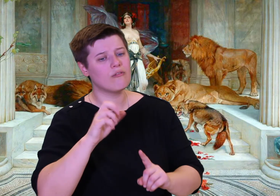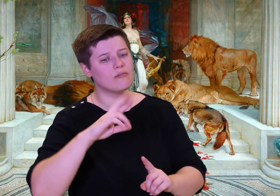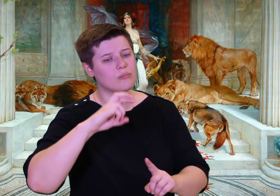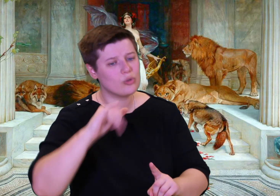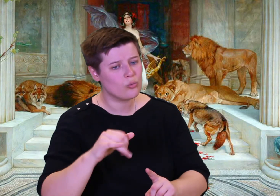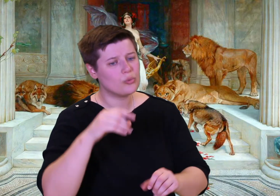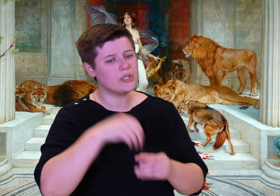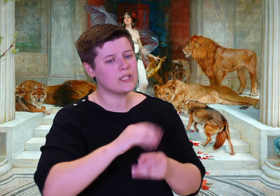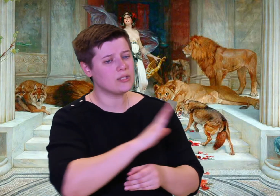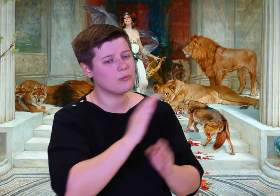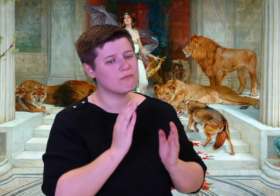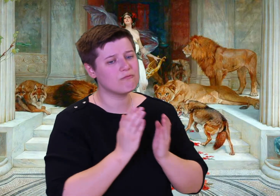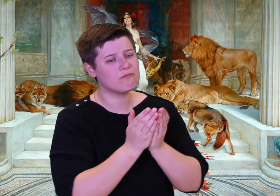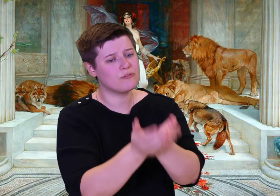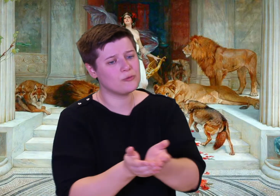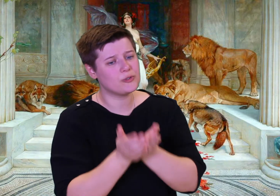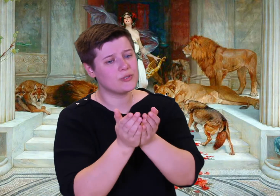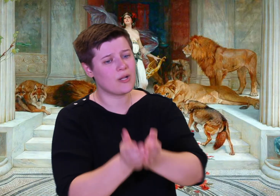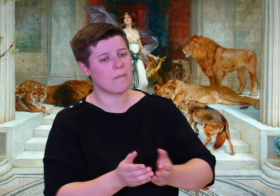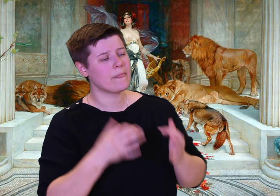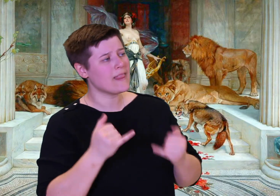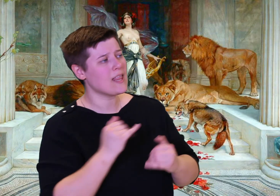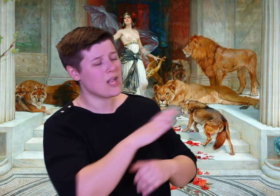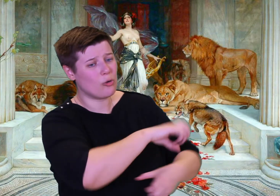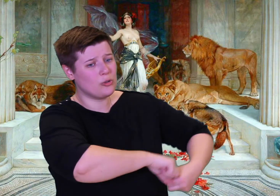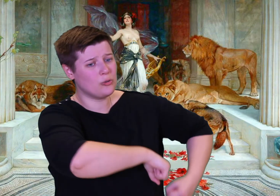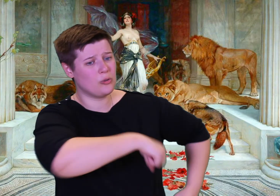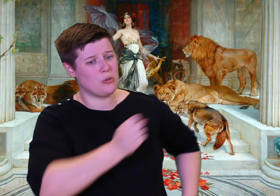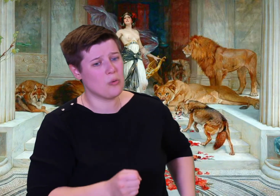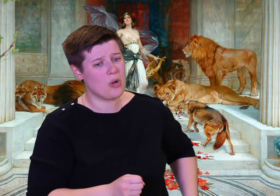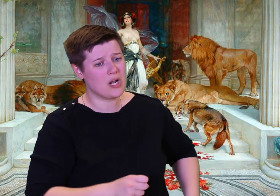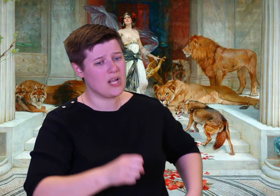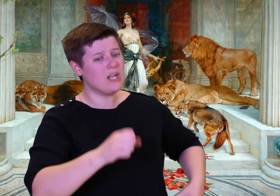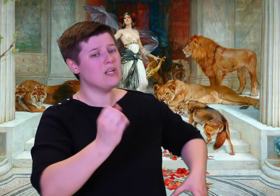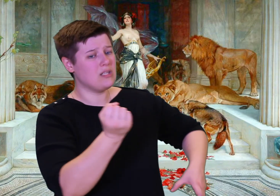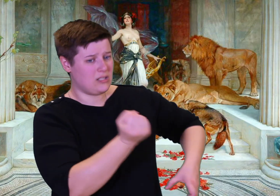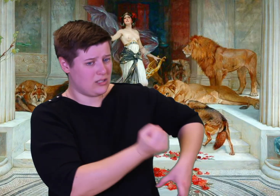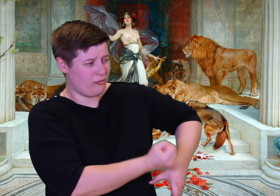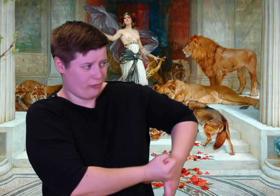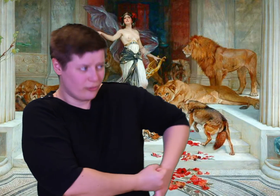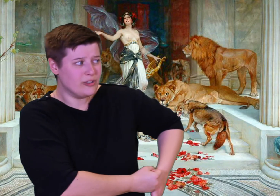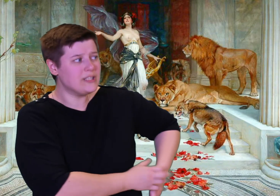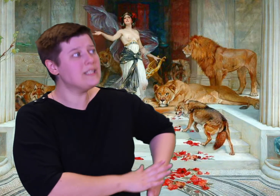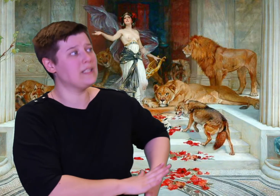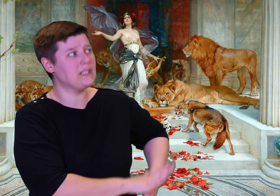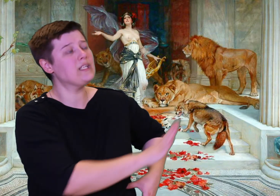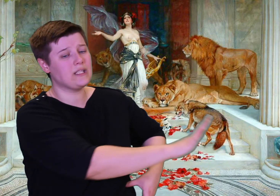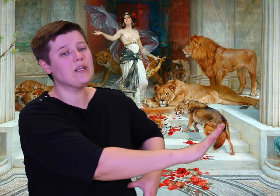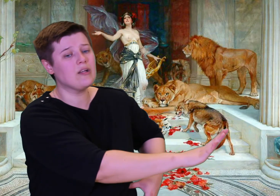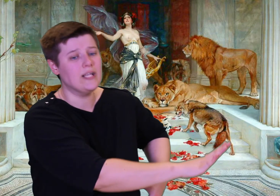the sword, and grasped my knees and wailed, asking me, 'Who are you? Where is